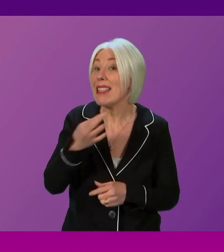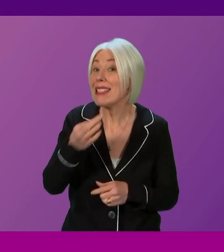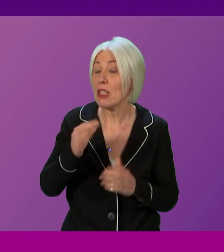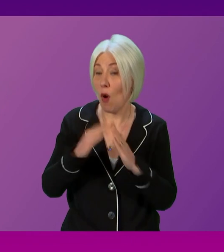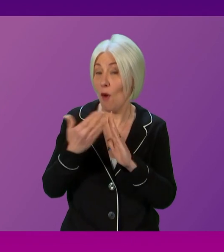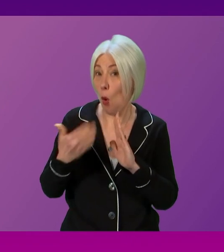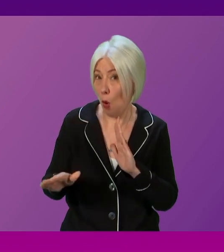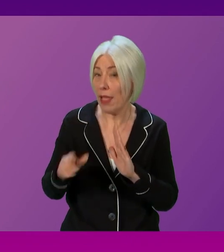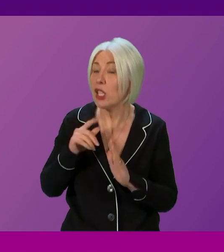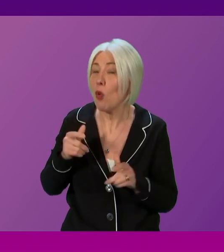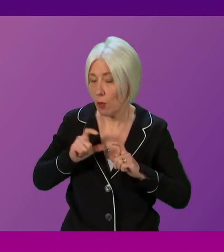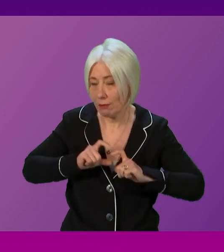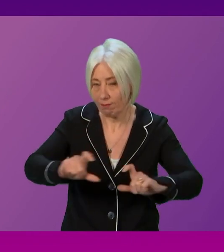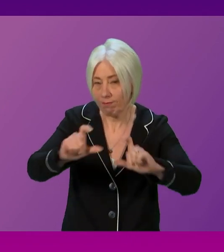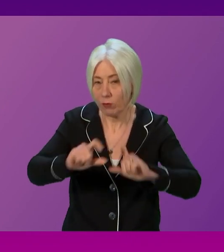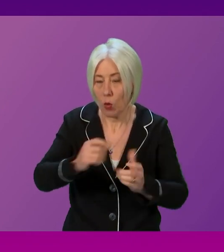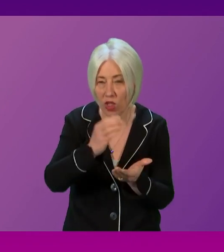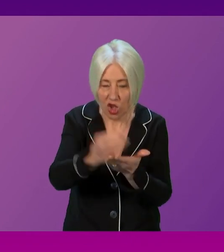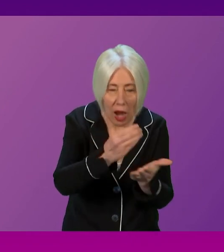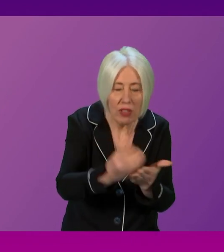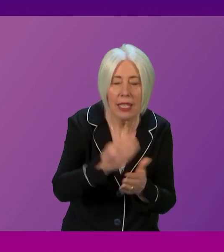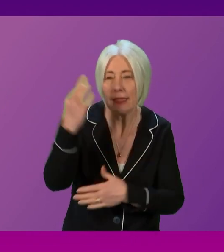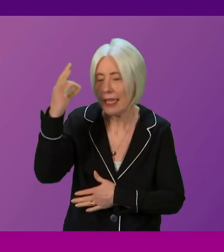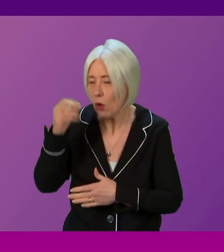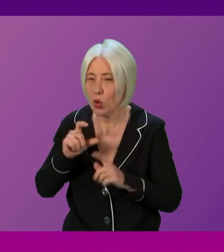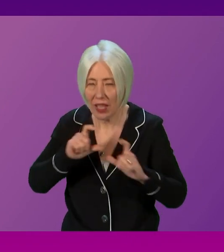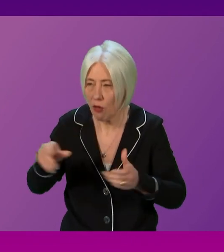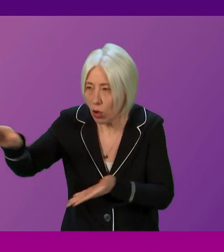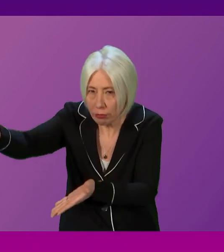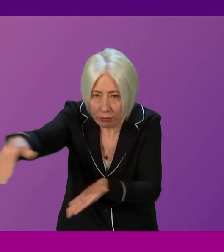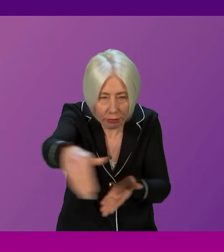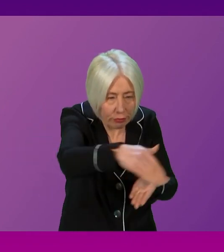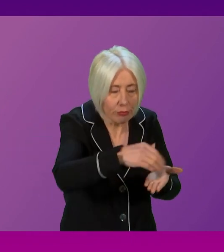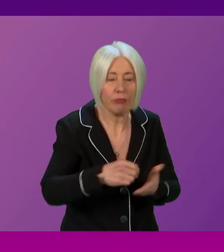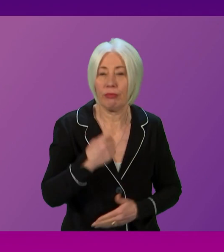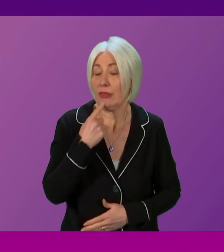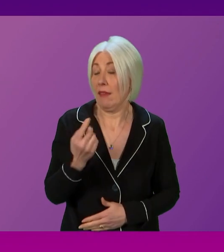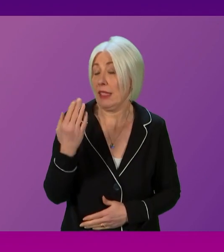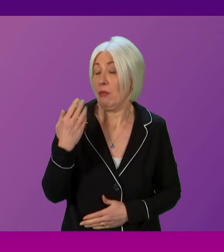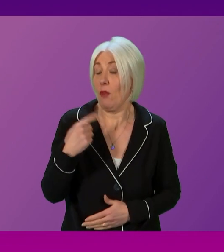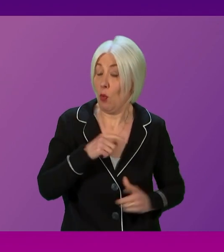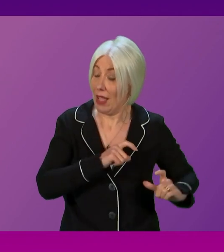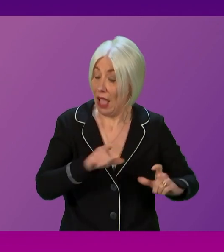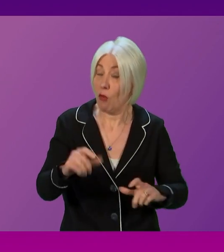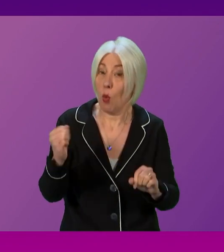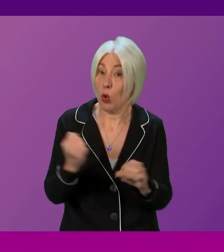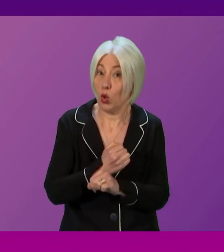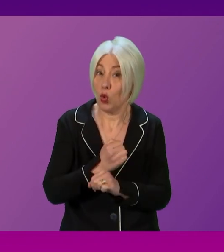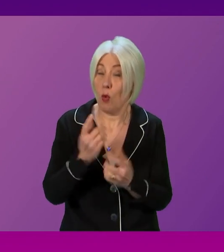via on-going engagement with the third sector and local authorities. As I said in my previous answer, we will continue to do all that we can within devolved powers,